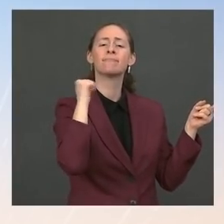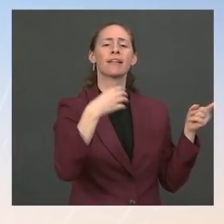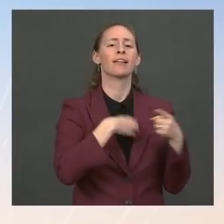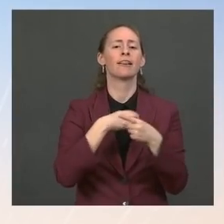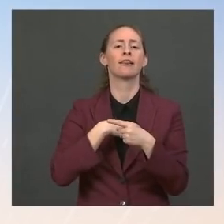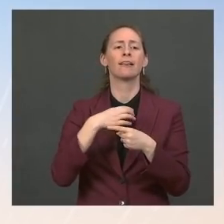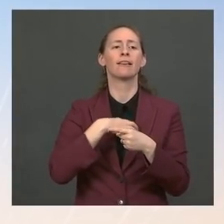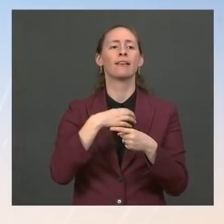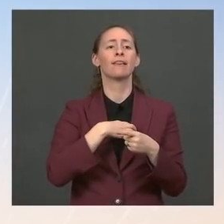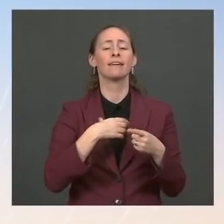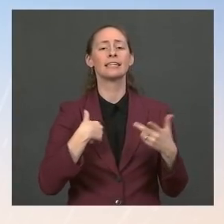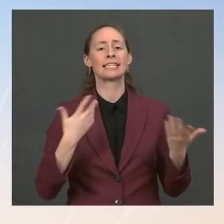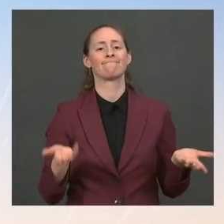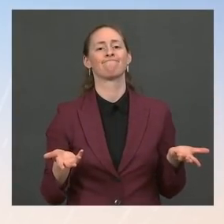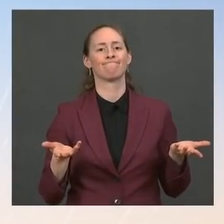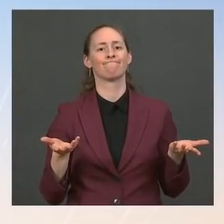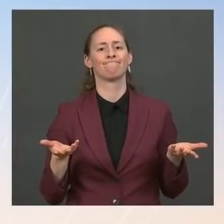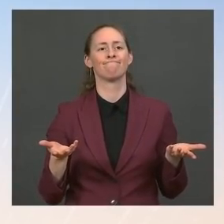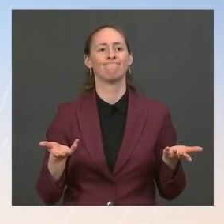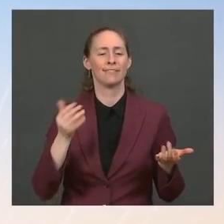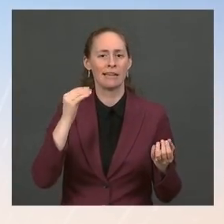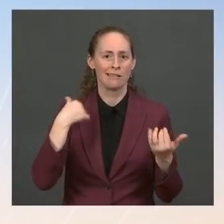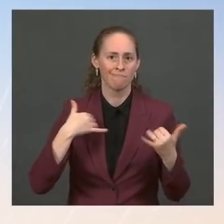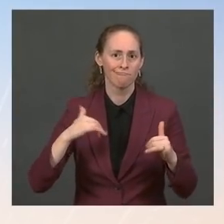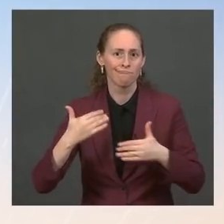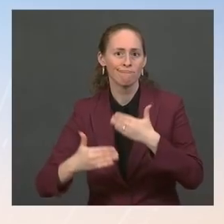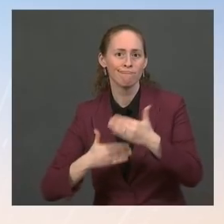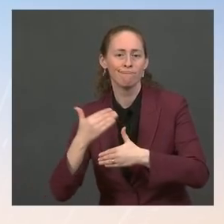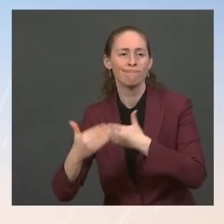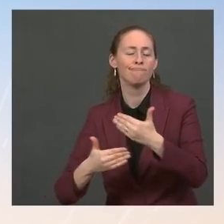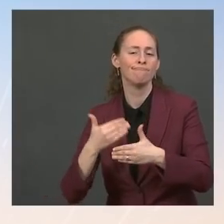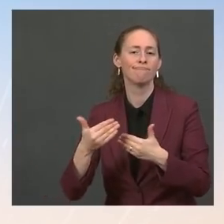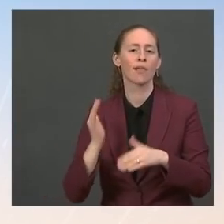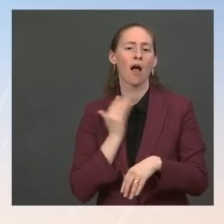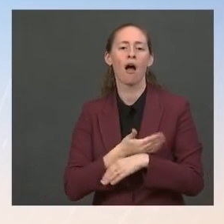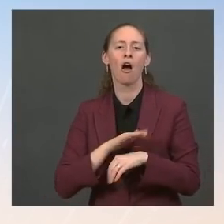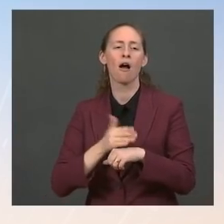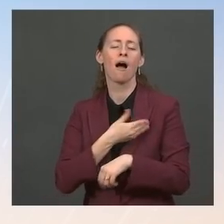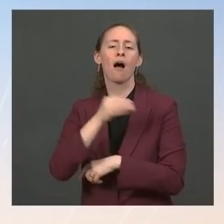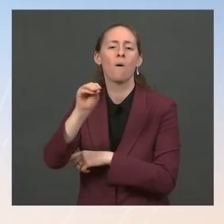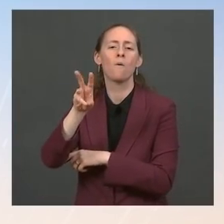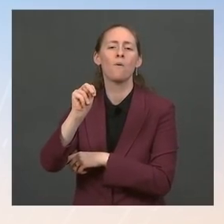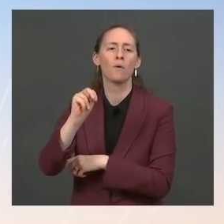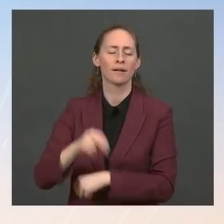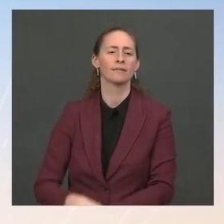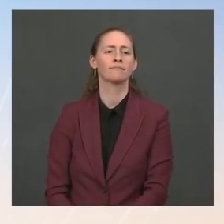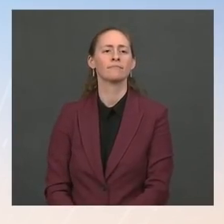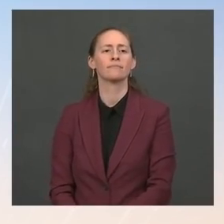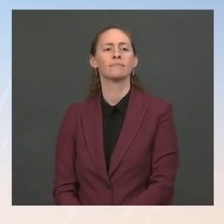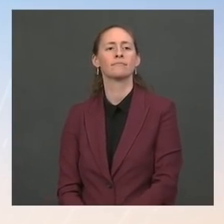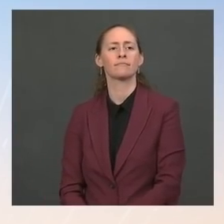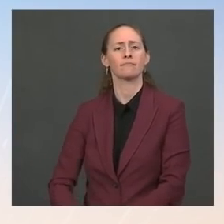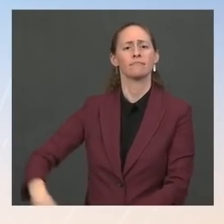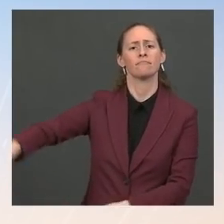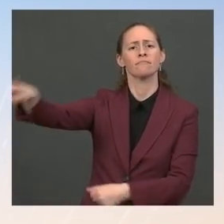So, I noted that the way that we can, and how outside economists are projecting we can address inflationary issues,